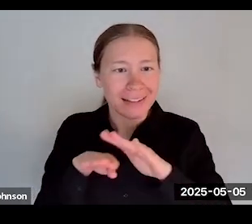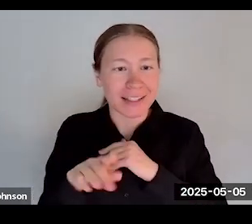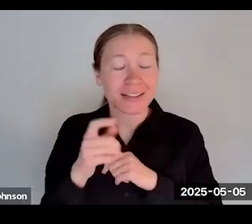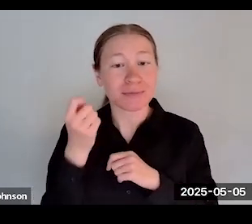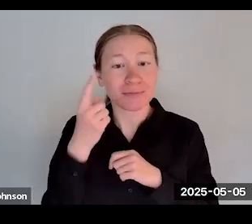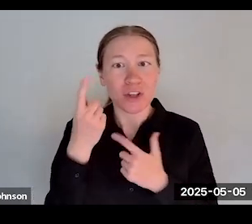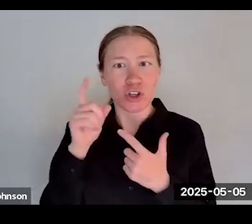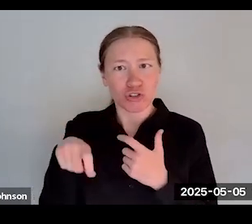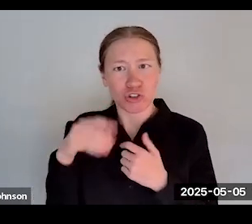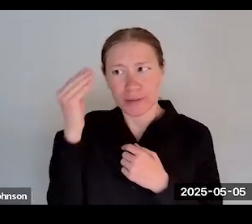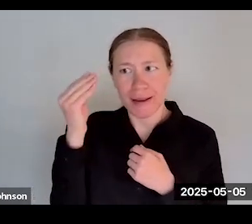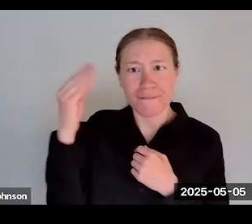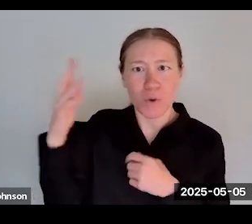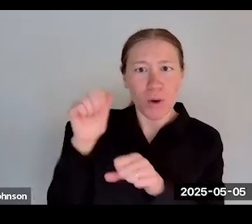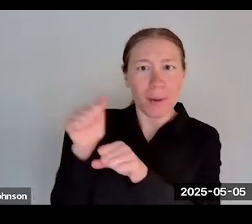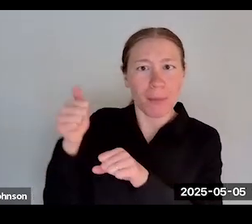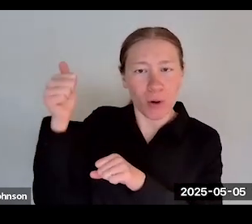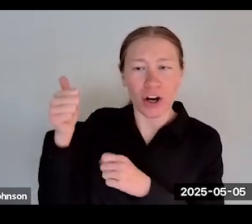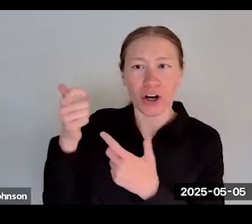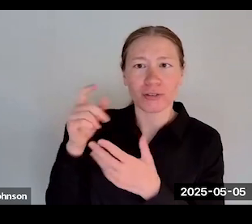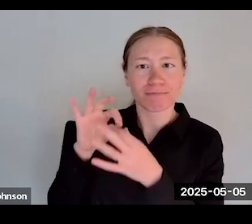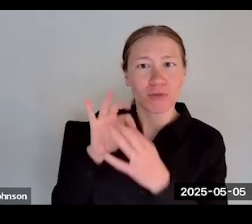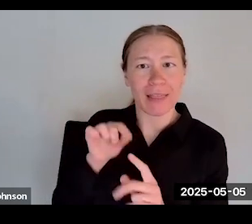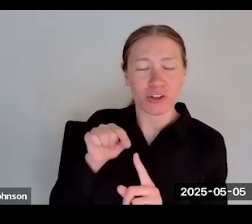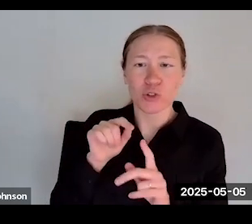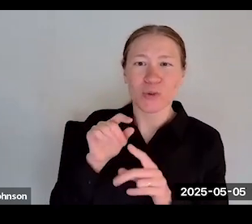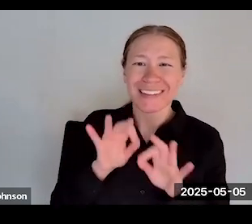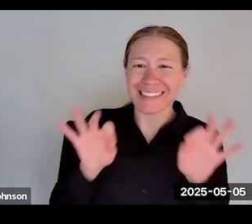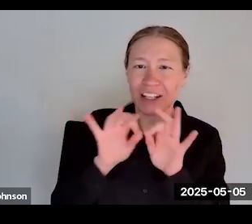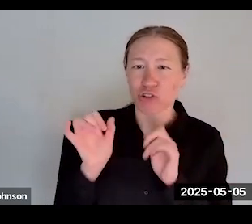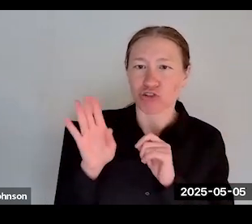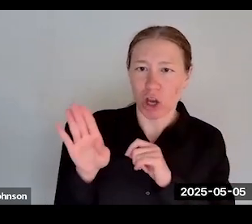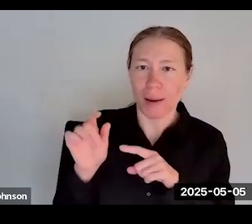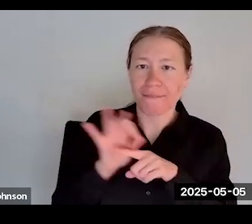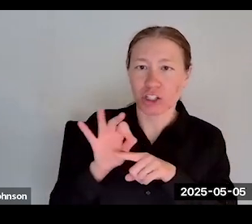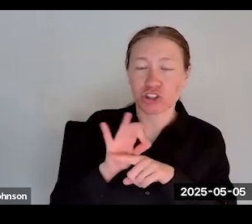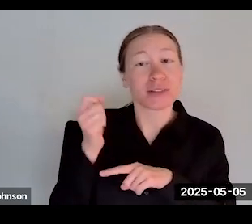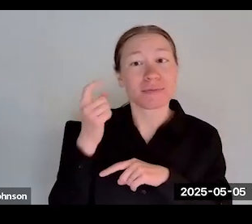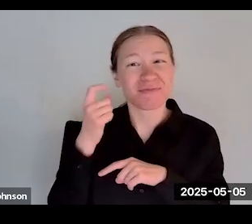of the need for assistance with their essential job functions, but they do not need to be submitted in a special way